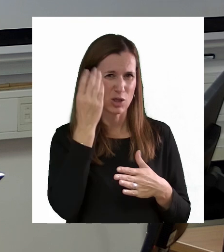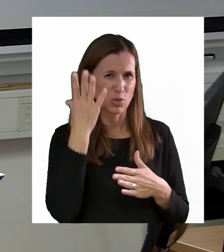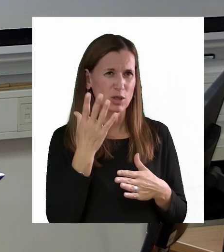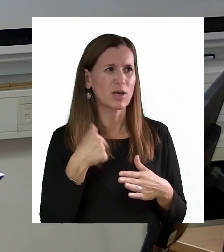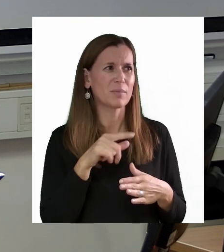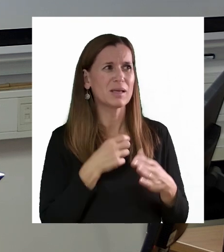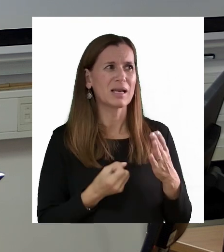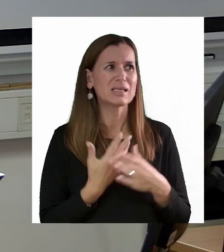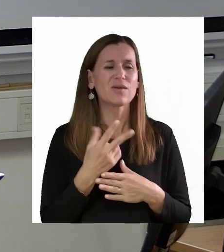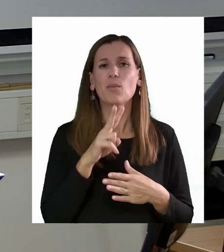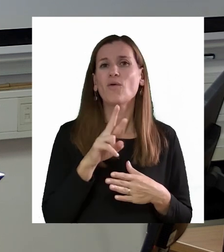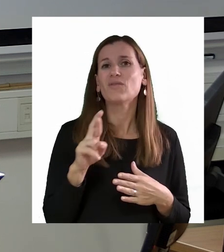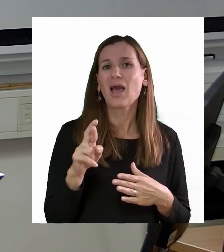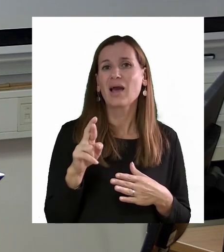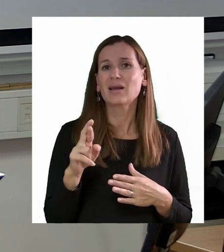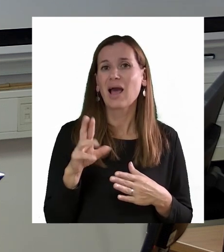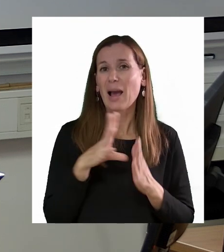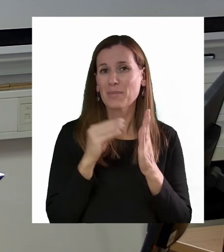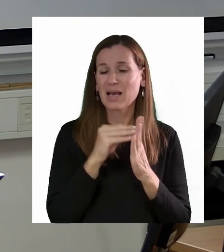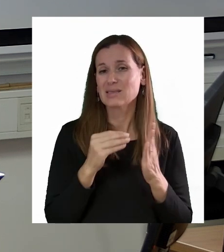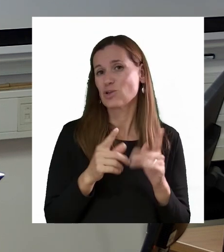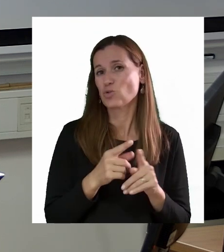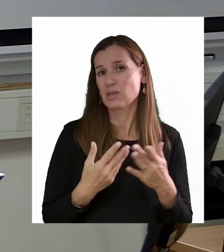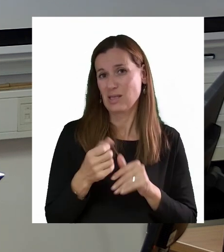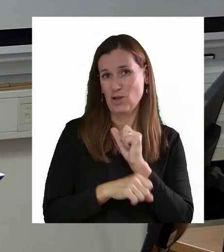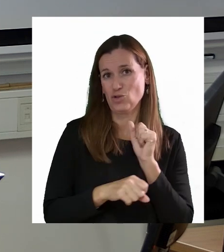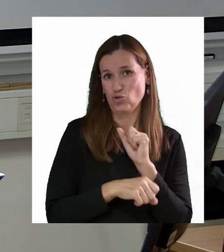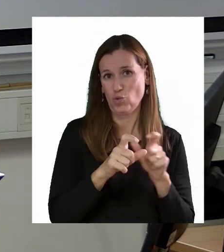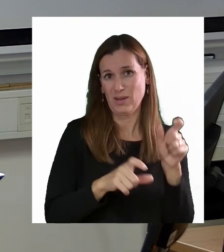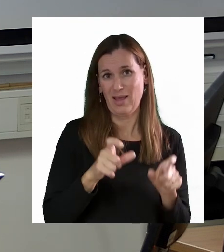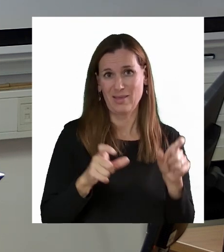for these students as well. And here the students